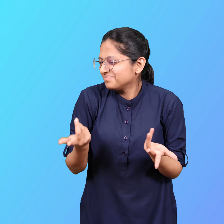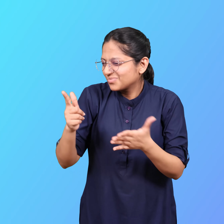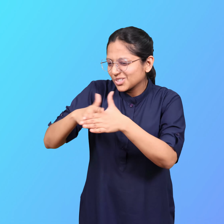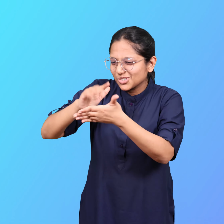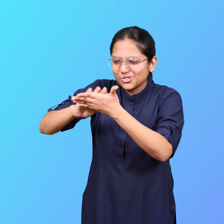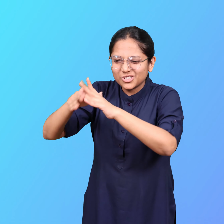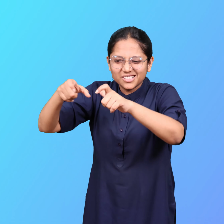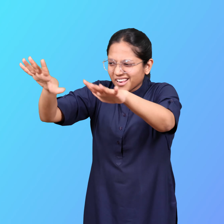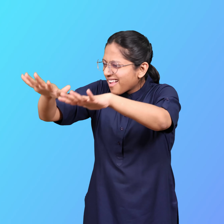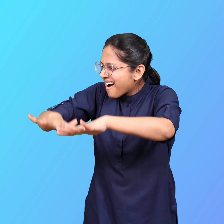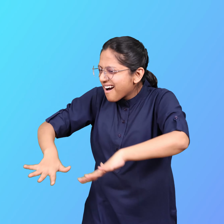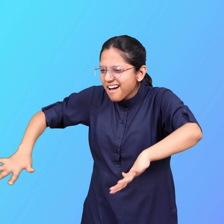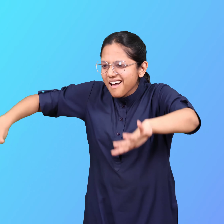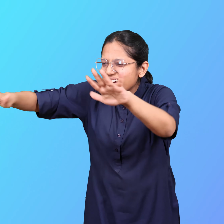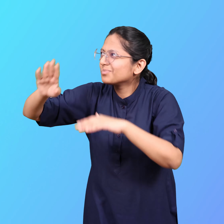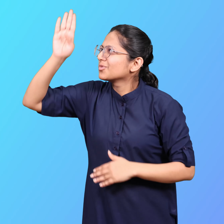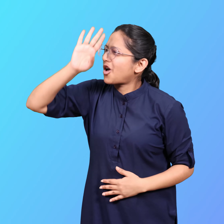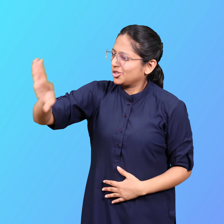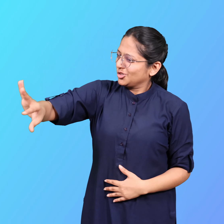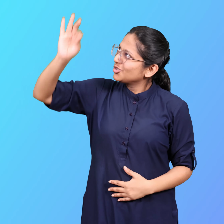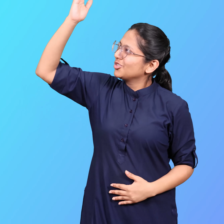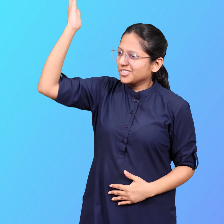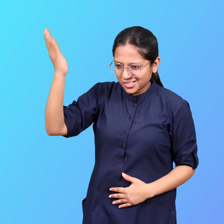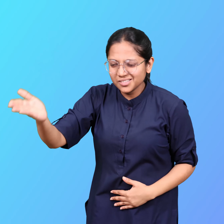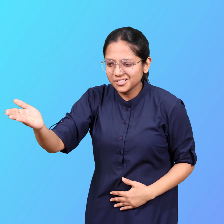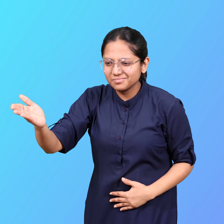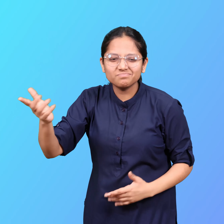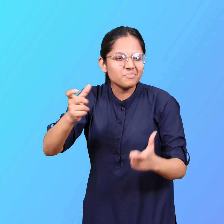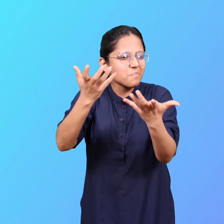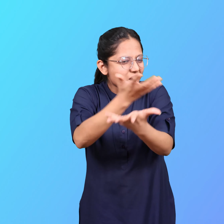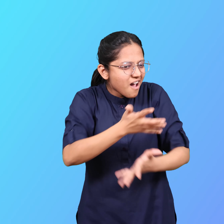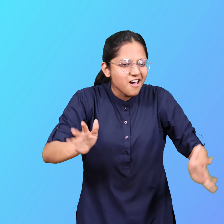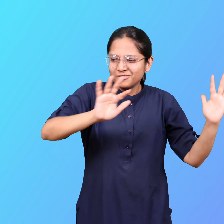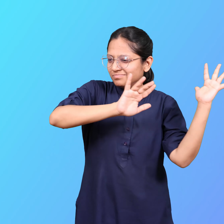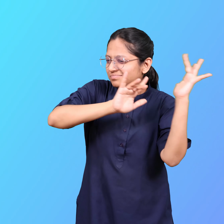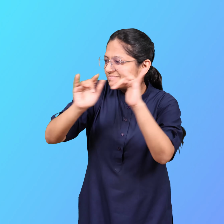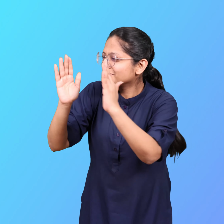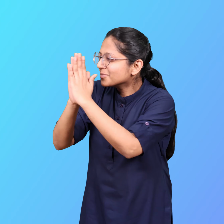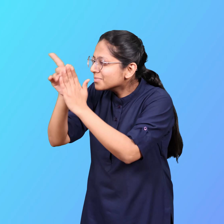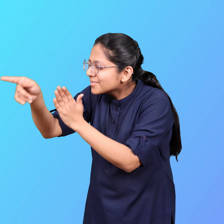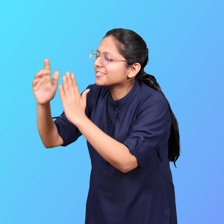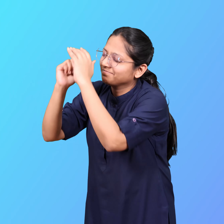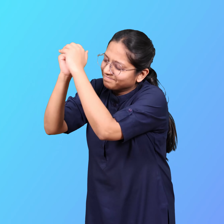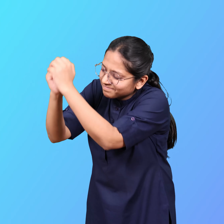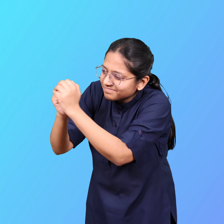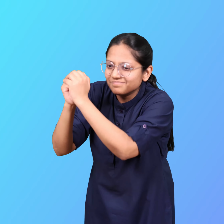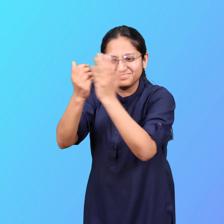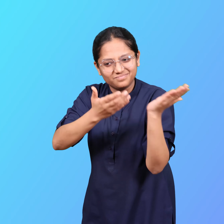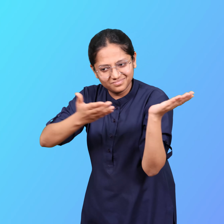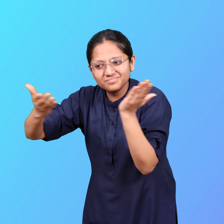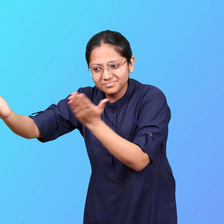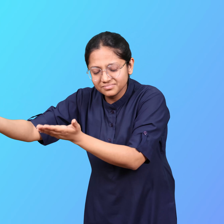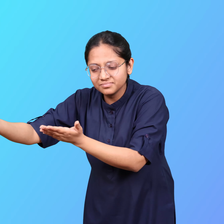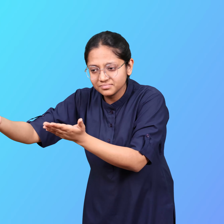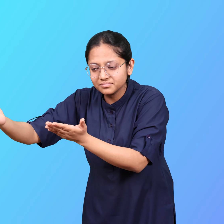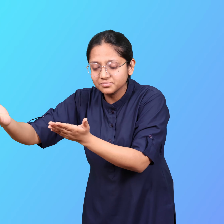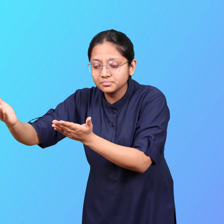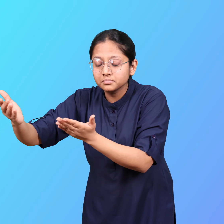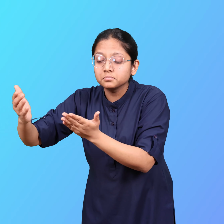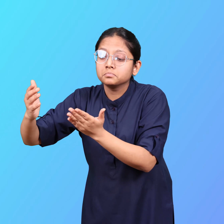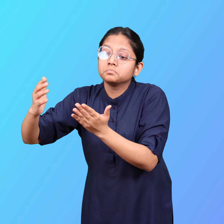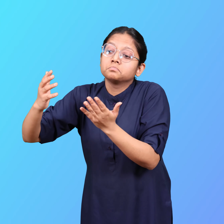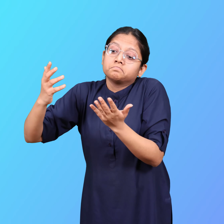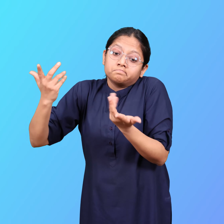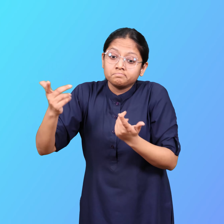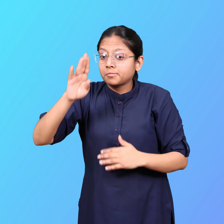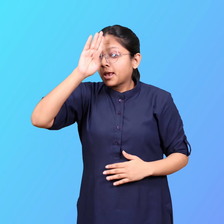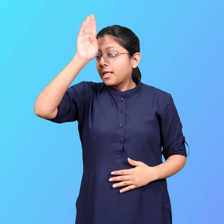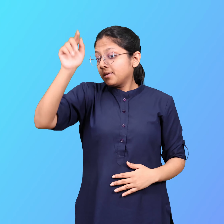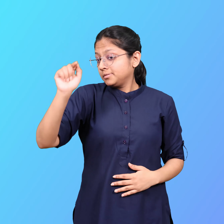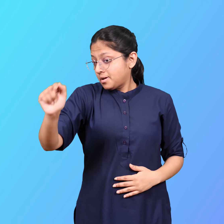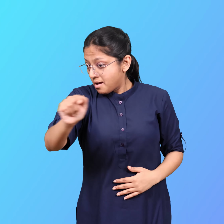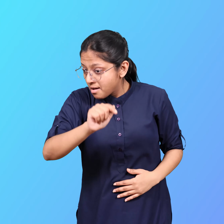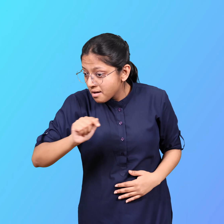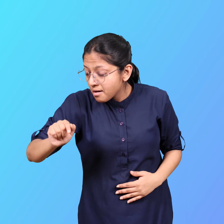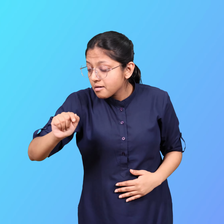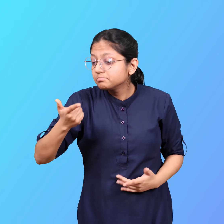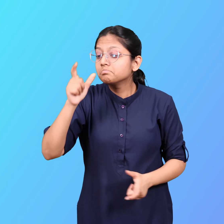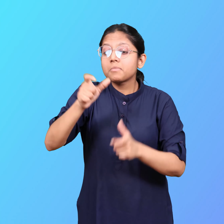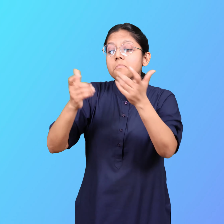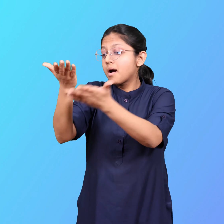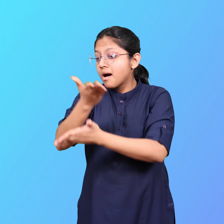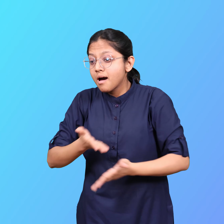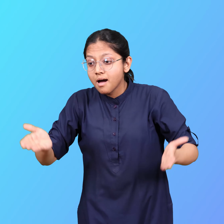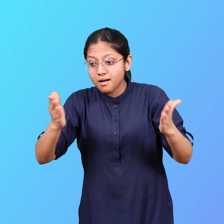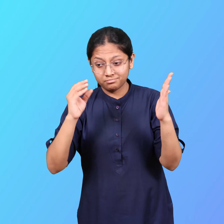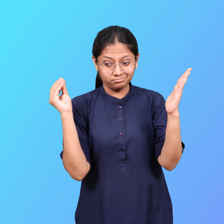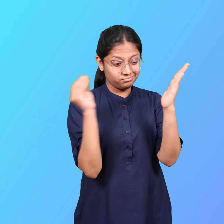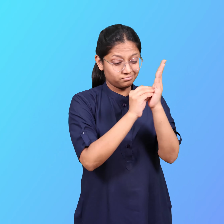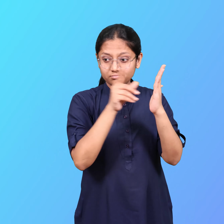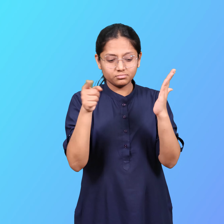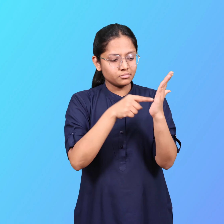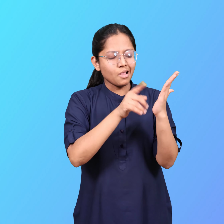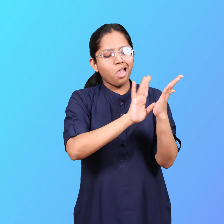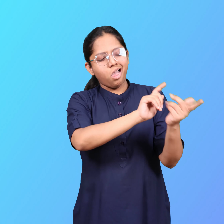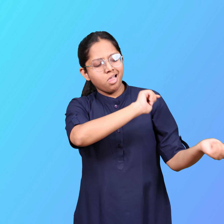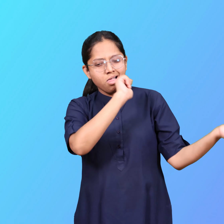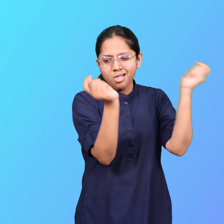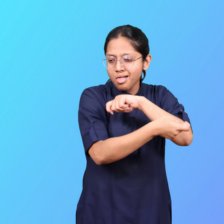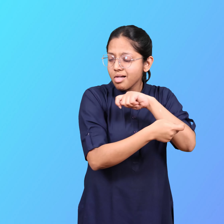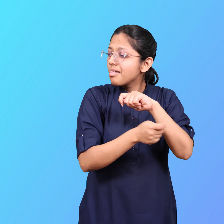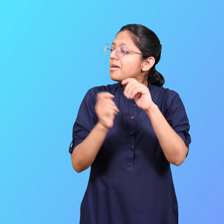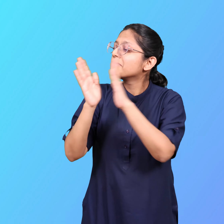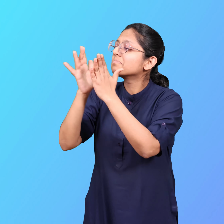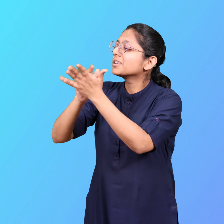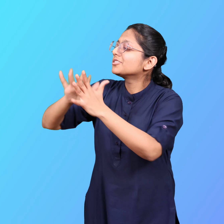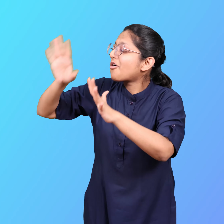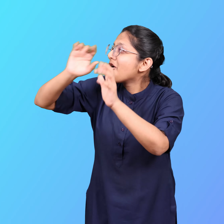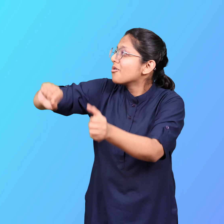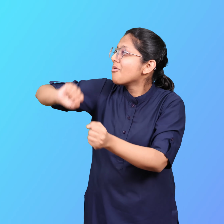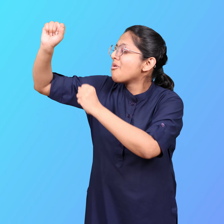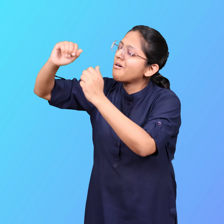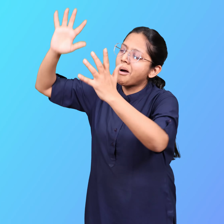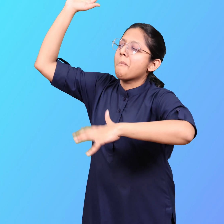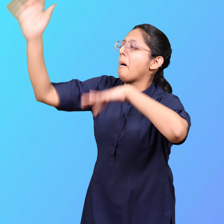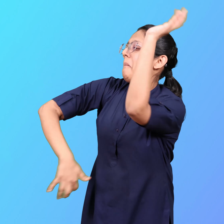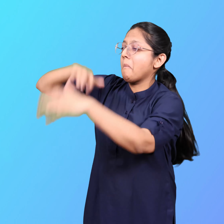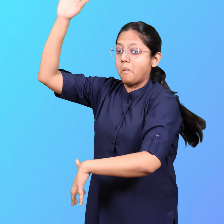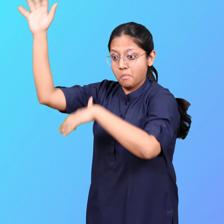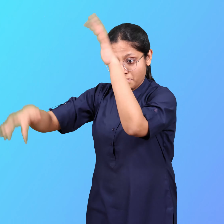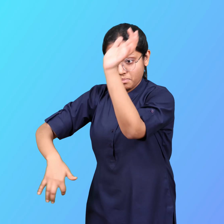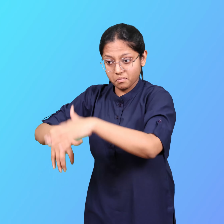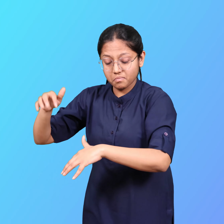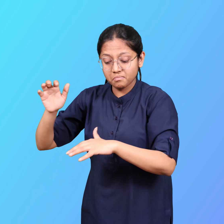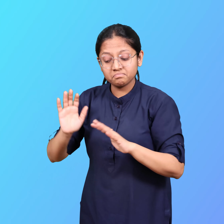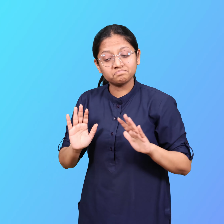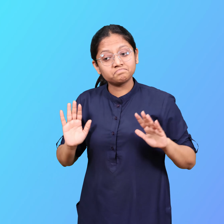God put his name there in Jerusalem. May God defeat any king or other person who tries to change this order. If anyone tries to destroy this Temple in Jerusalem,